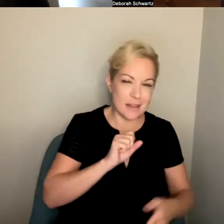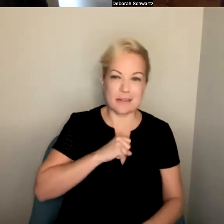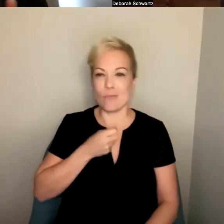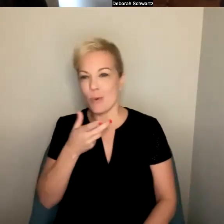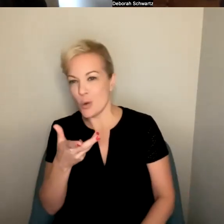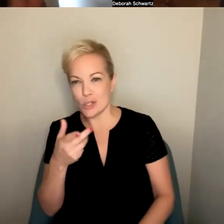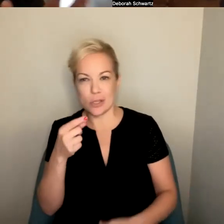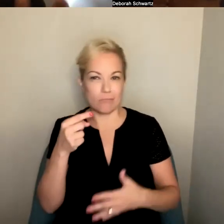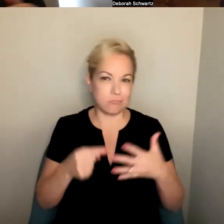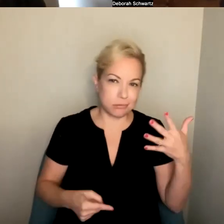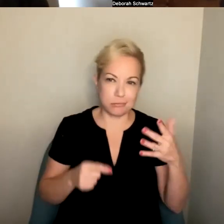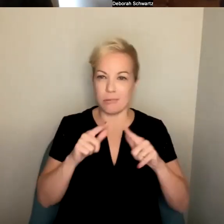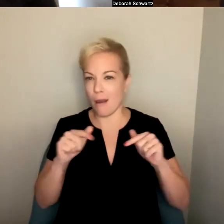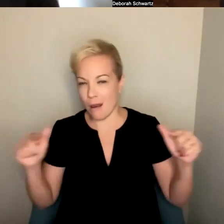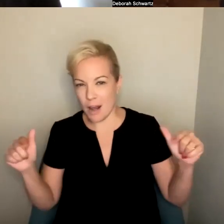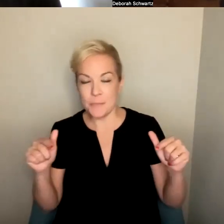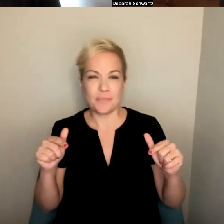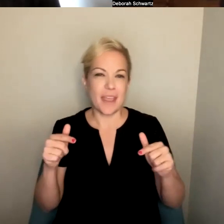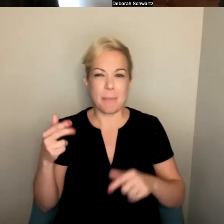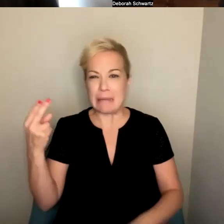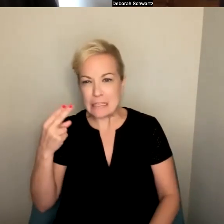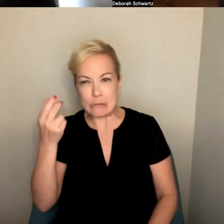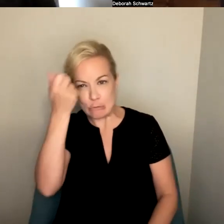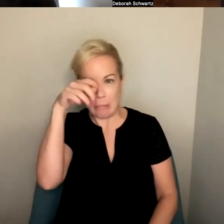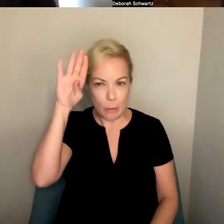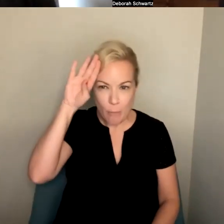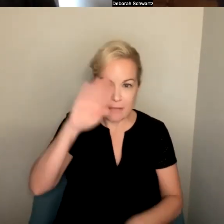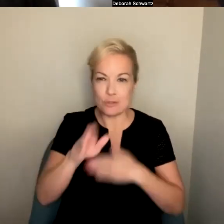know, history, anthropology, we're all thinking about that, but there's also an accountability